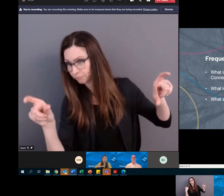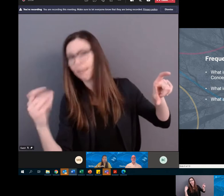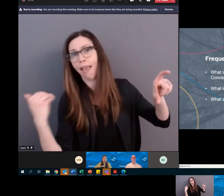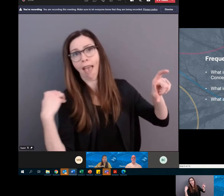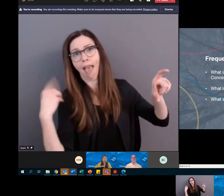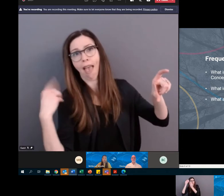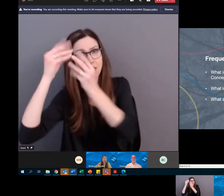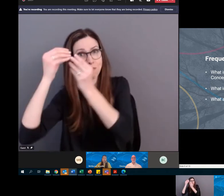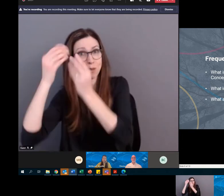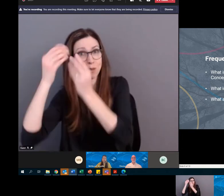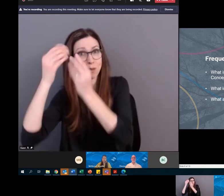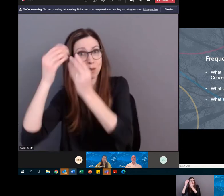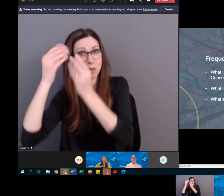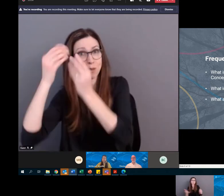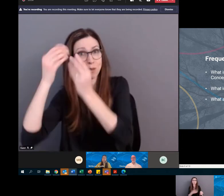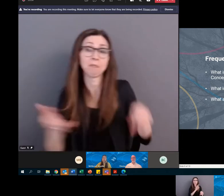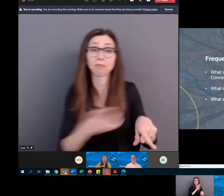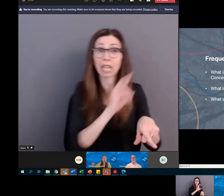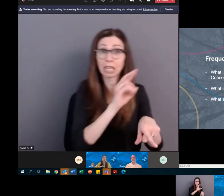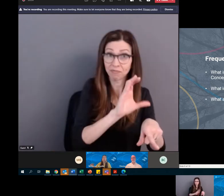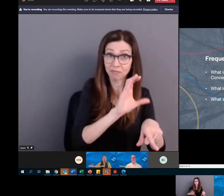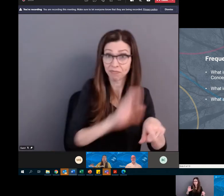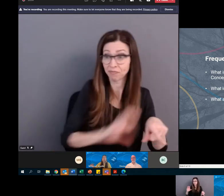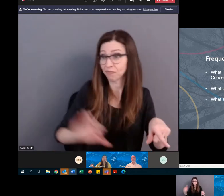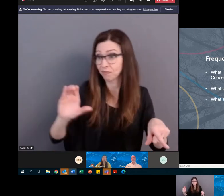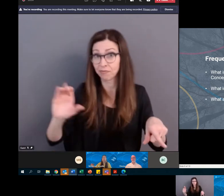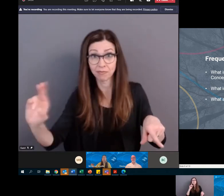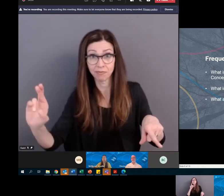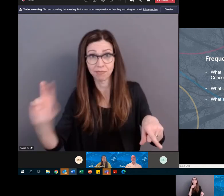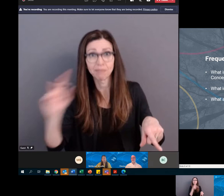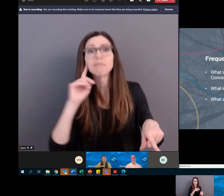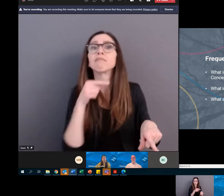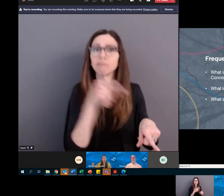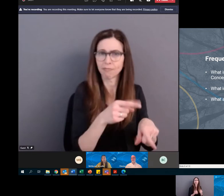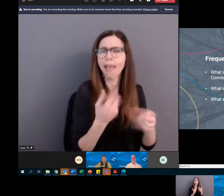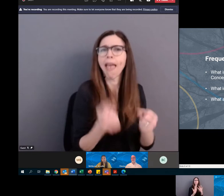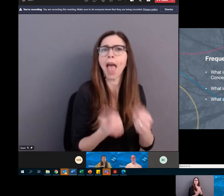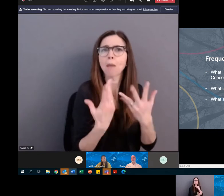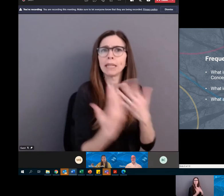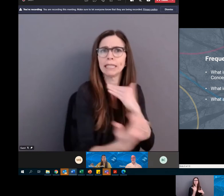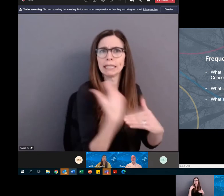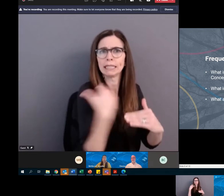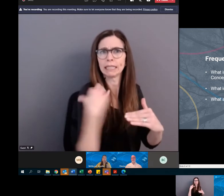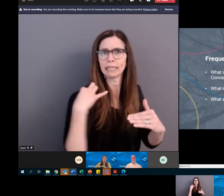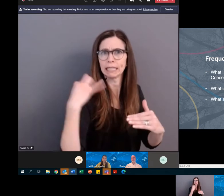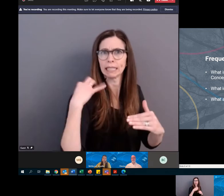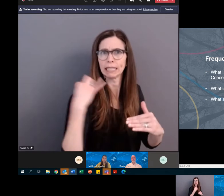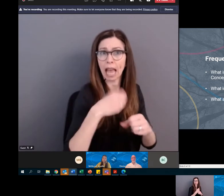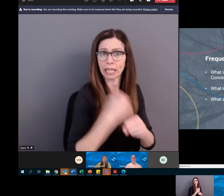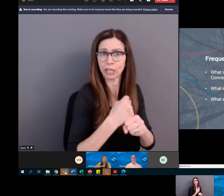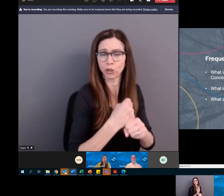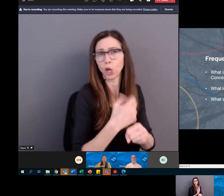and Creation and Concept to Realization, each have an application limit of